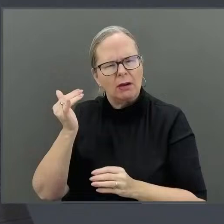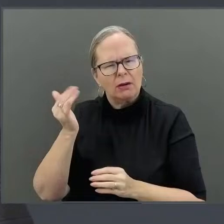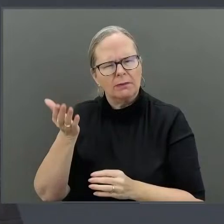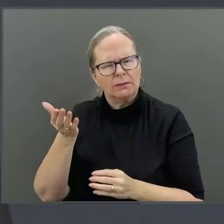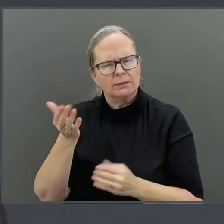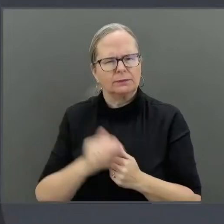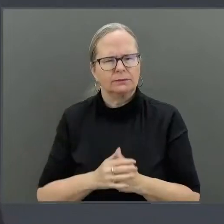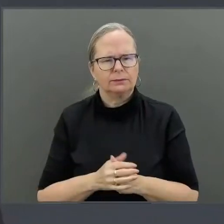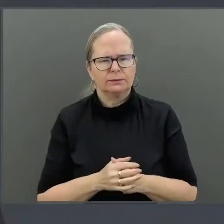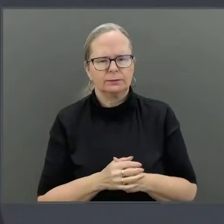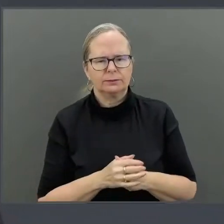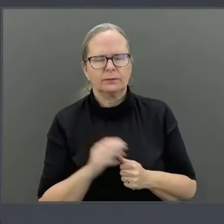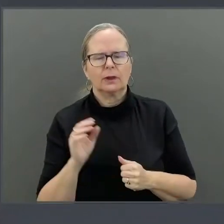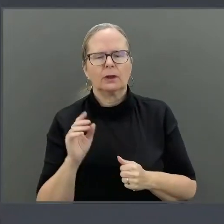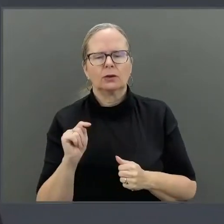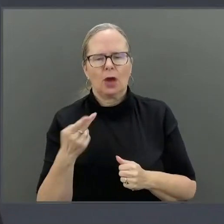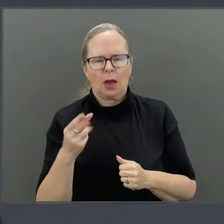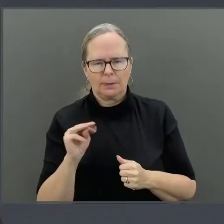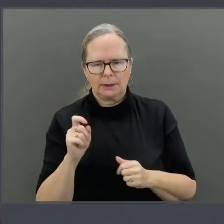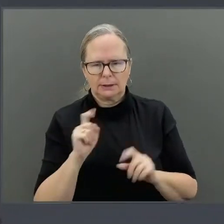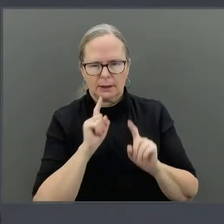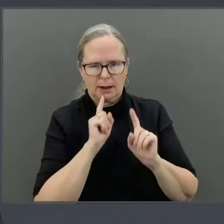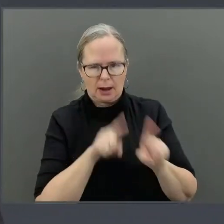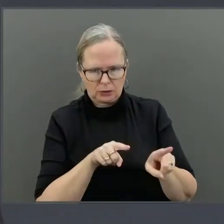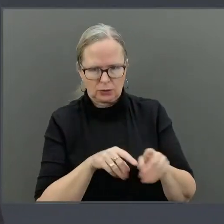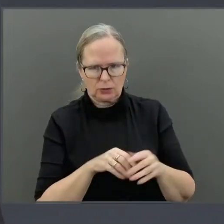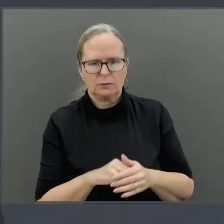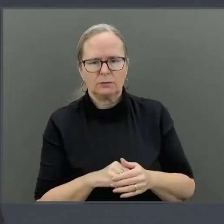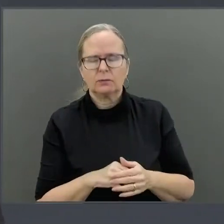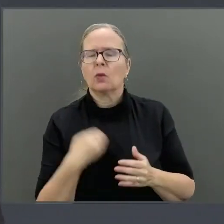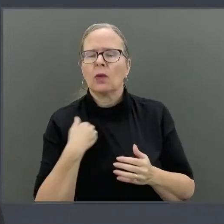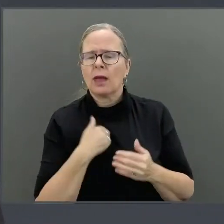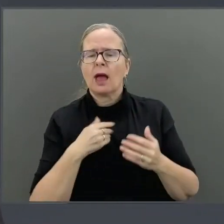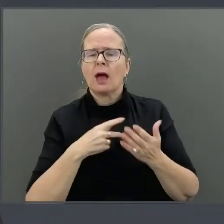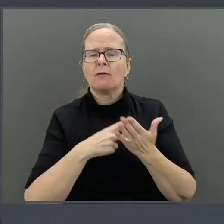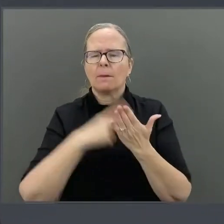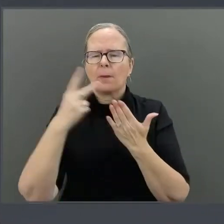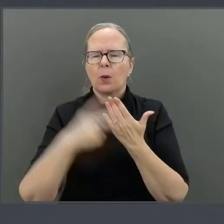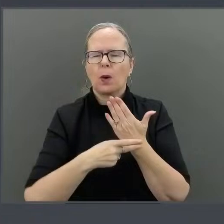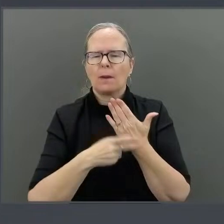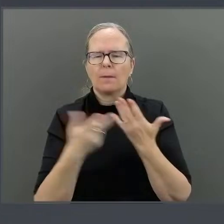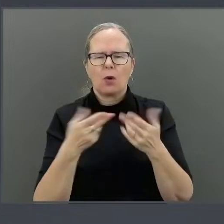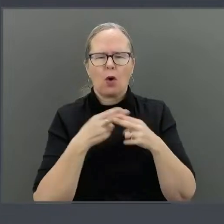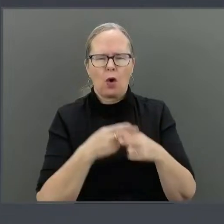uh that we run uh where we're looking at things like the material the age the length of the pipe